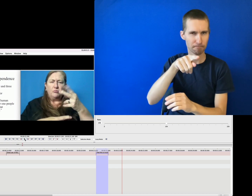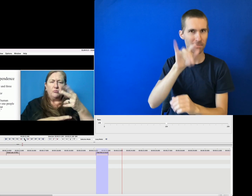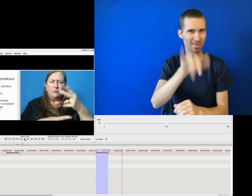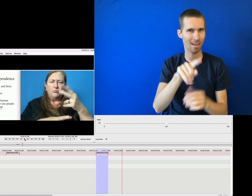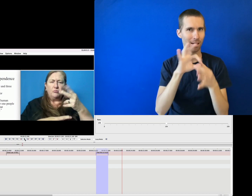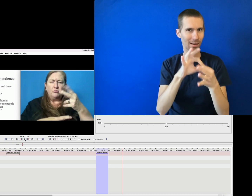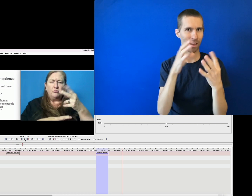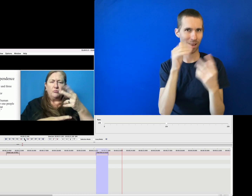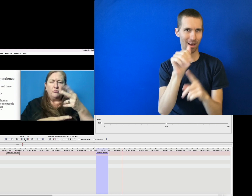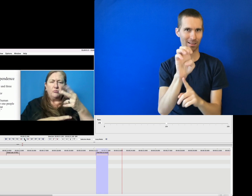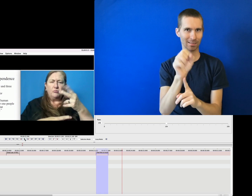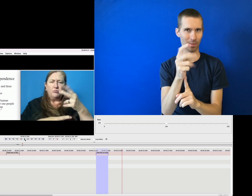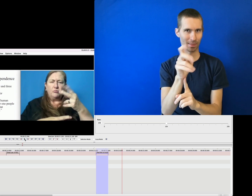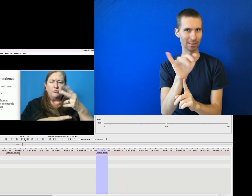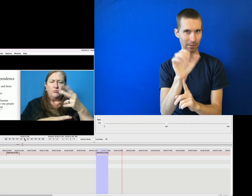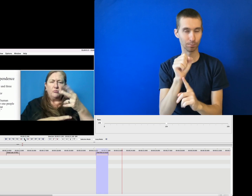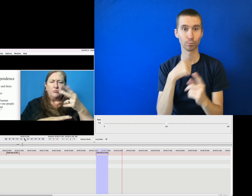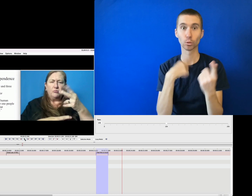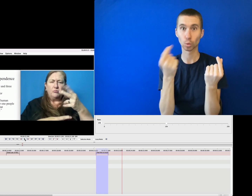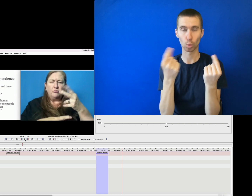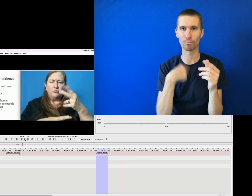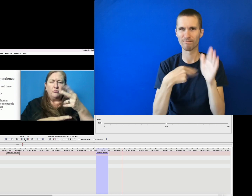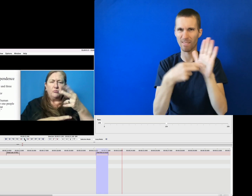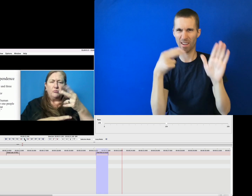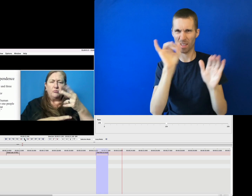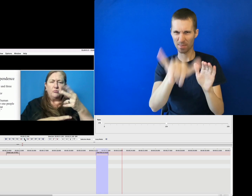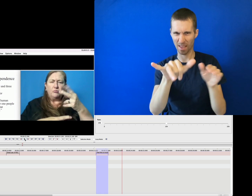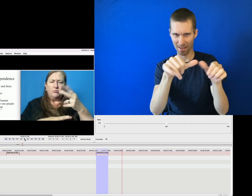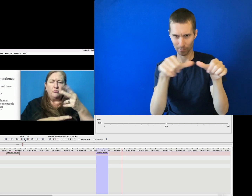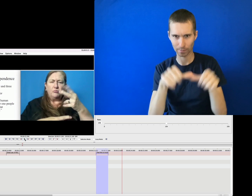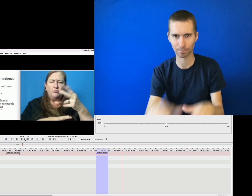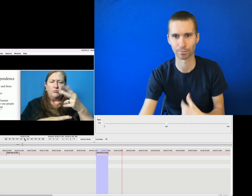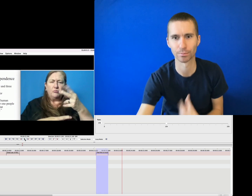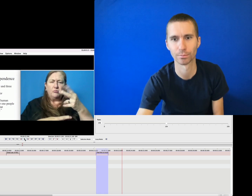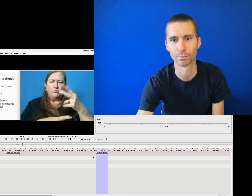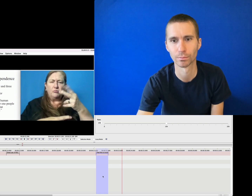This is a feedback related to the area of "Aesthetics". So, I'm going to highlight the time range on the timeline that I want to give feedback on.